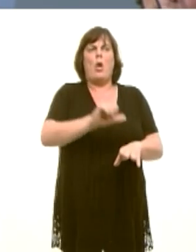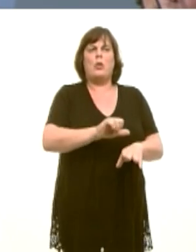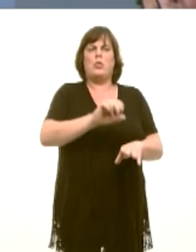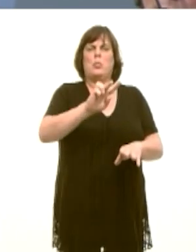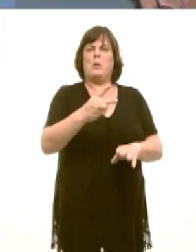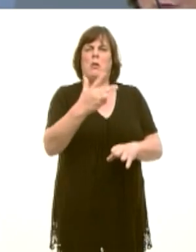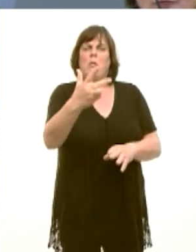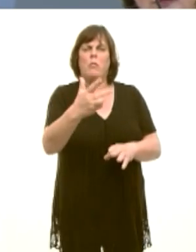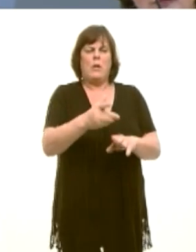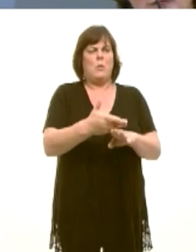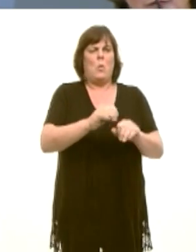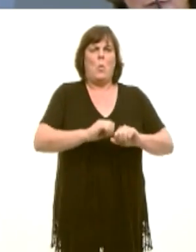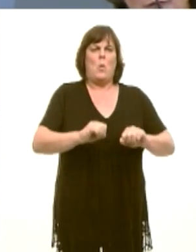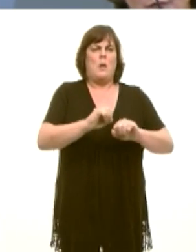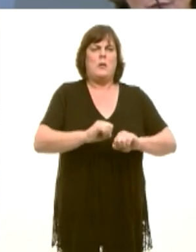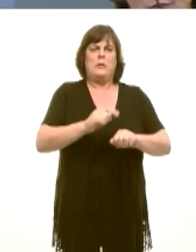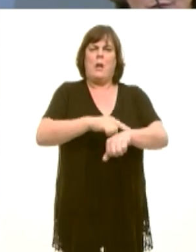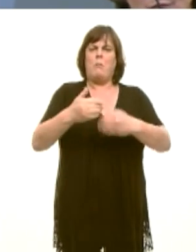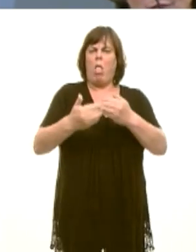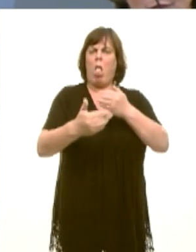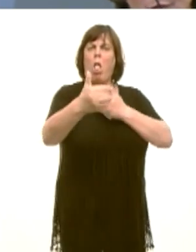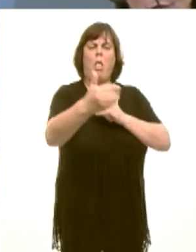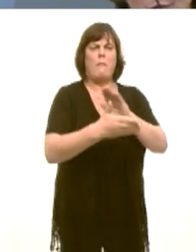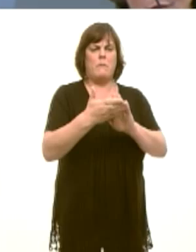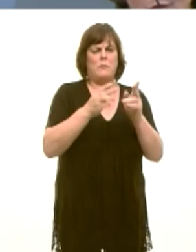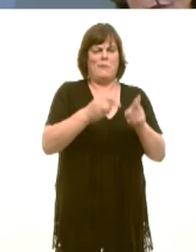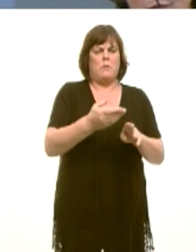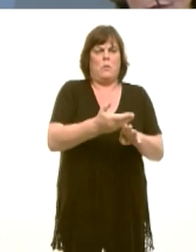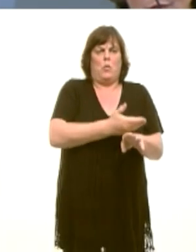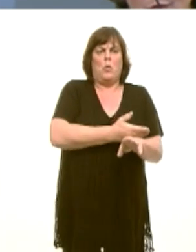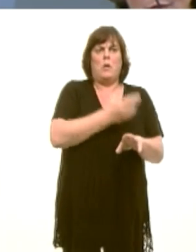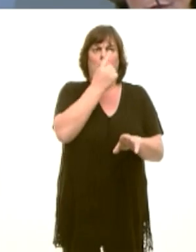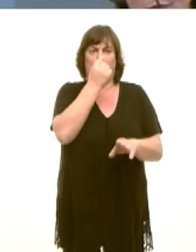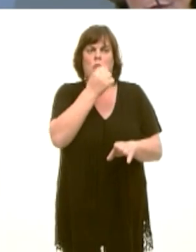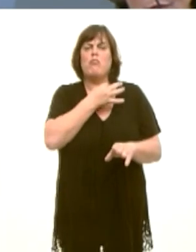to endure before they can have that brilliant surgery and care provided by the teams at